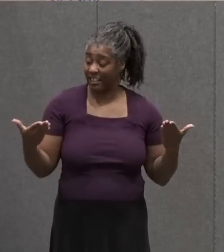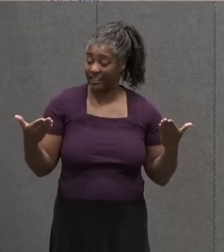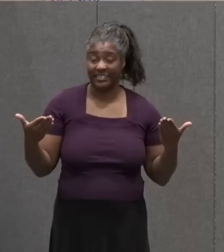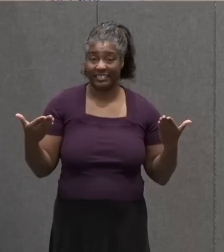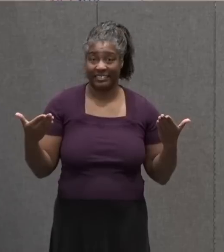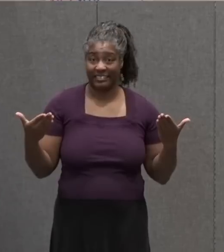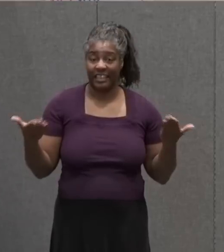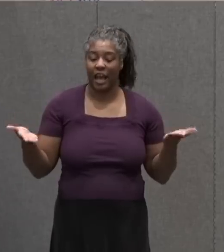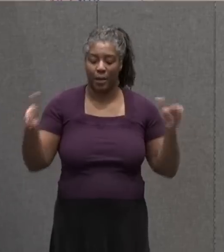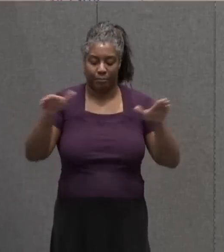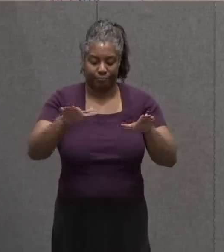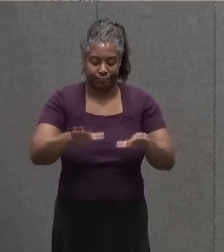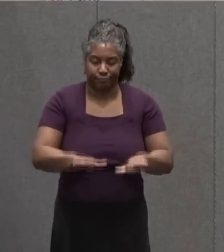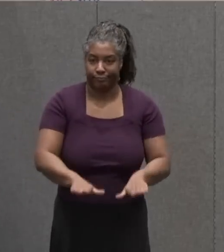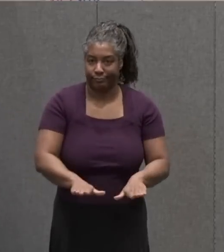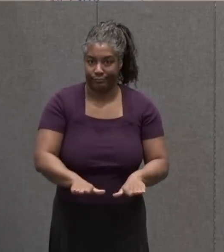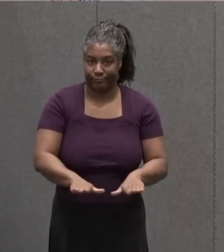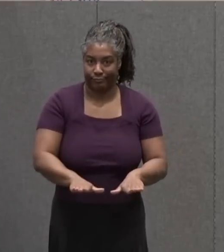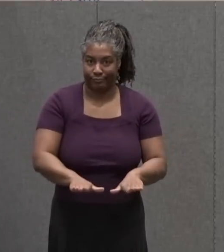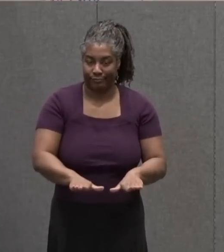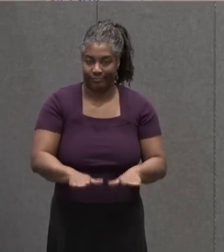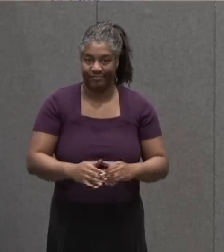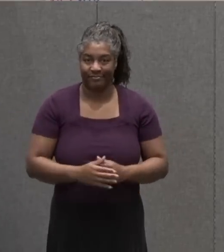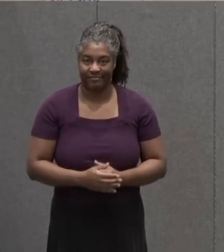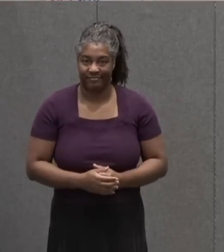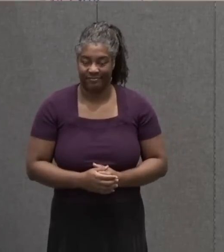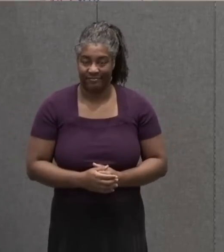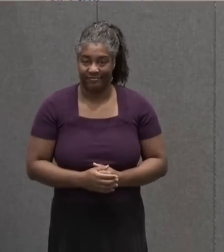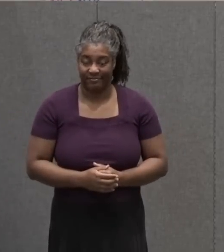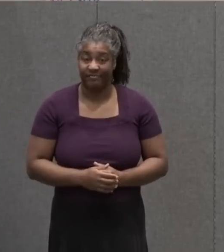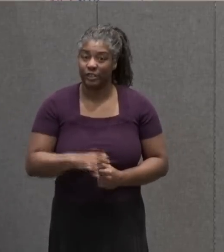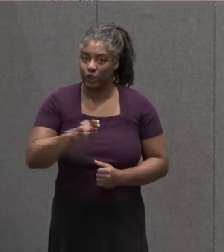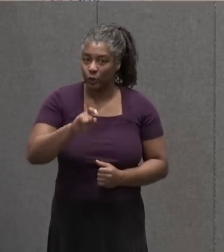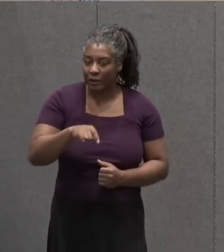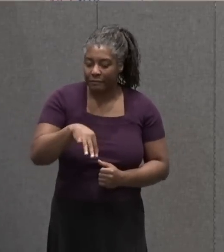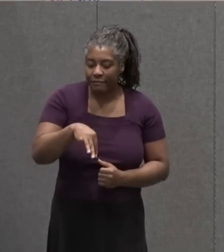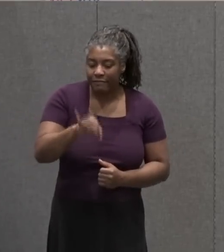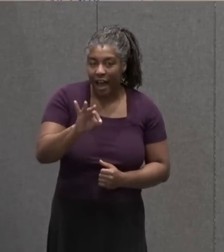and put them back until you find matching words that do rhyme.